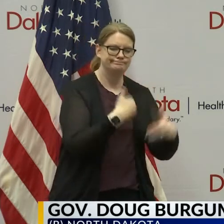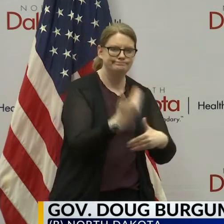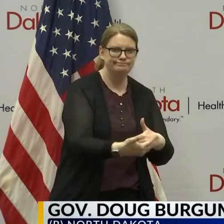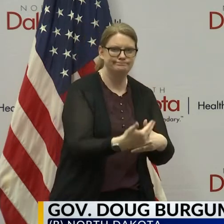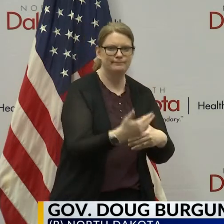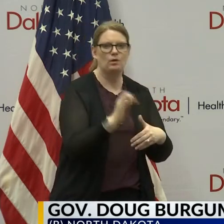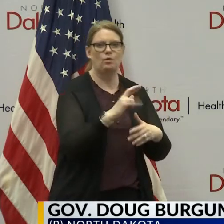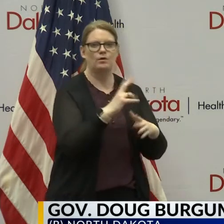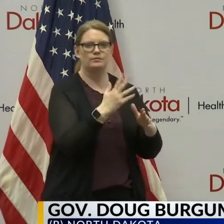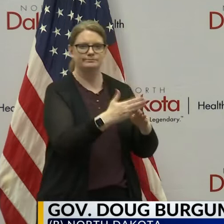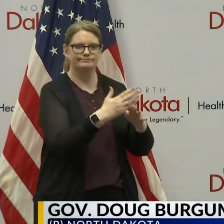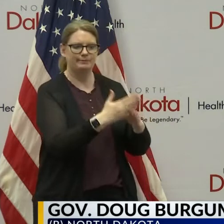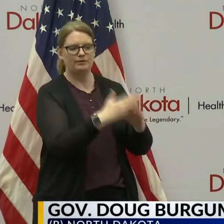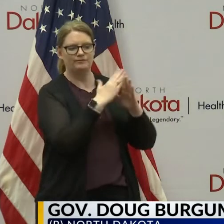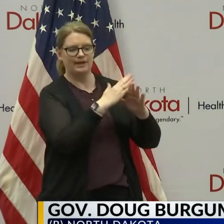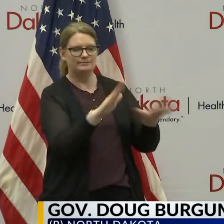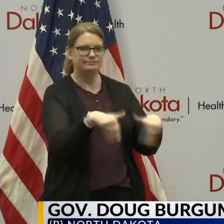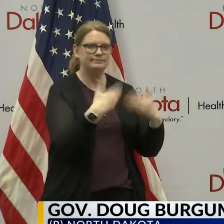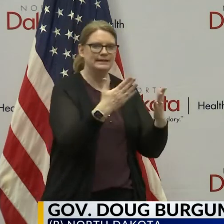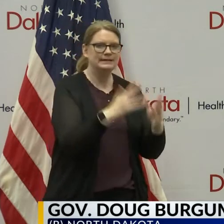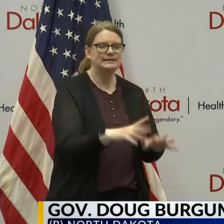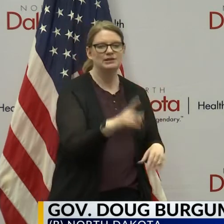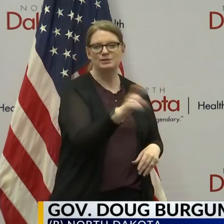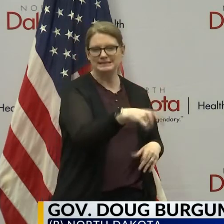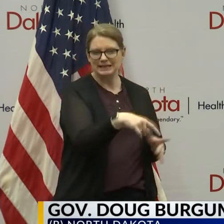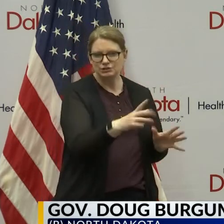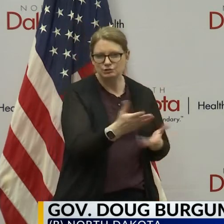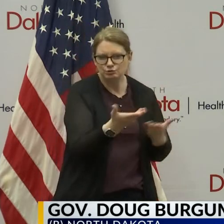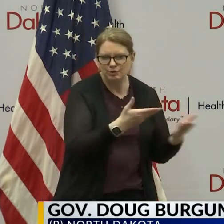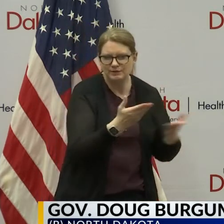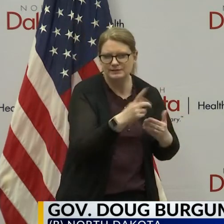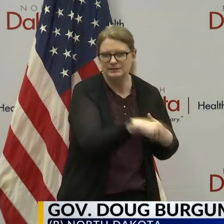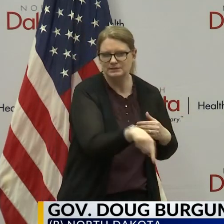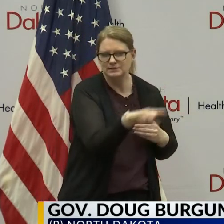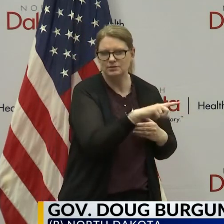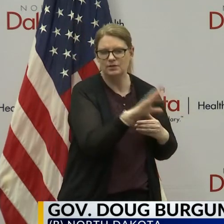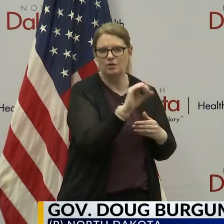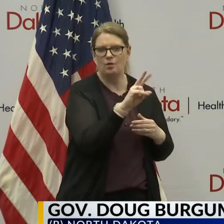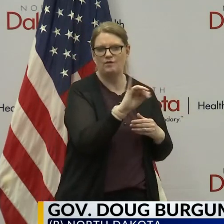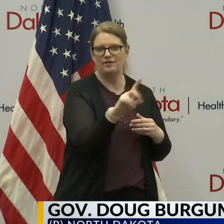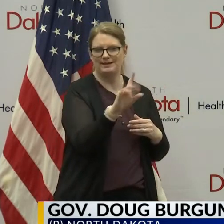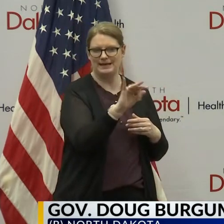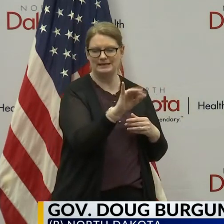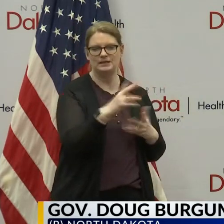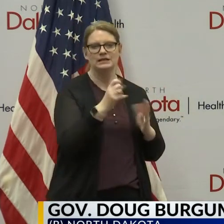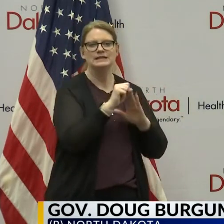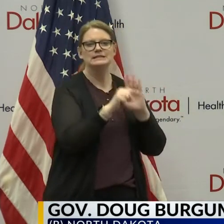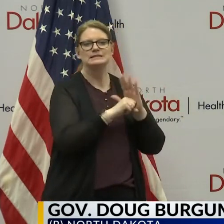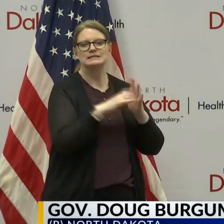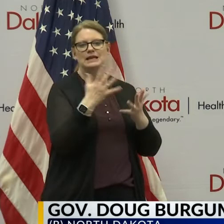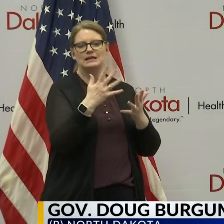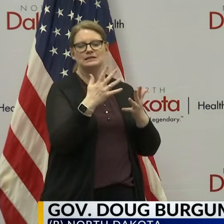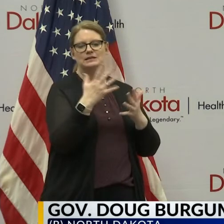ON MARCH 20 ONE OF THE EXECUTIVE ORDERS WAS AN ORDER DIRECTING STATE AGENCIES TO IDENTIFY STATE LAWS, RULES AND REGULATIONS THAT HINDER DELAY THEIR ABILITY TO RENDER MAXIMUM ASSISTANCE OR CONTINUE TO